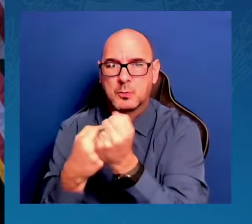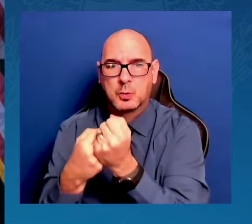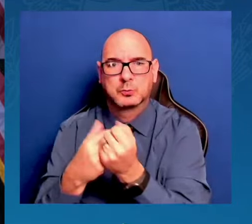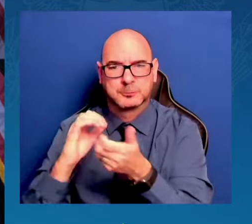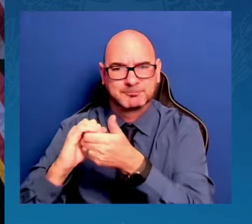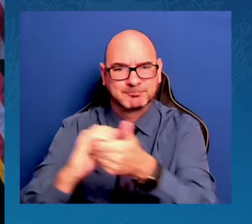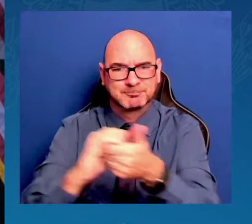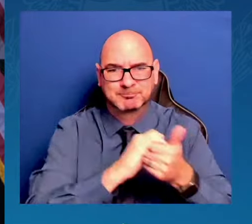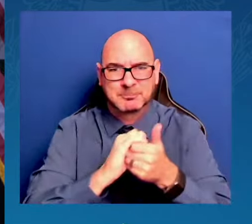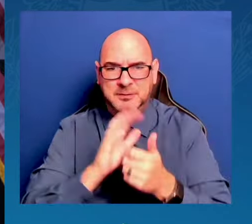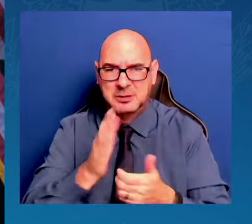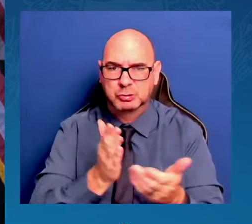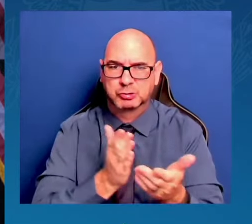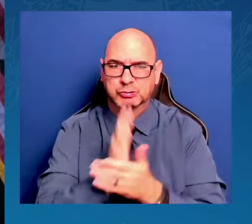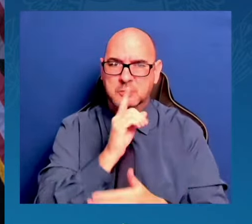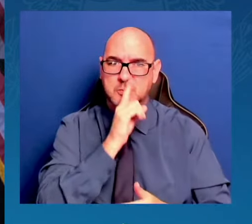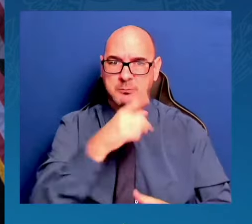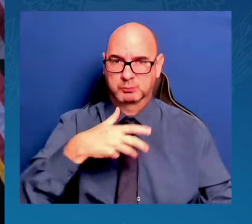Leaders like Vice President Harris.